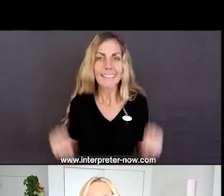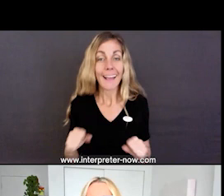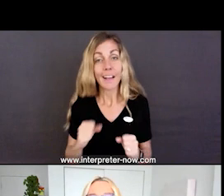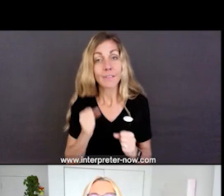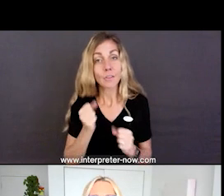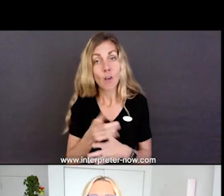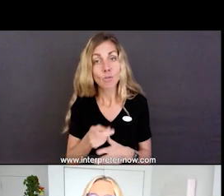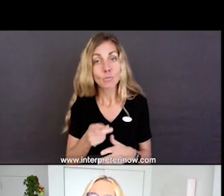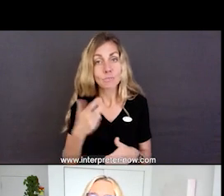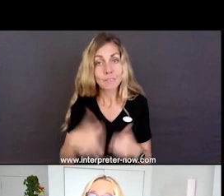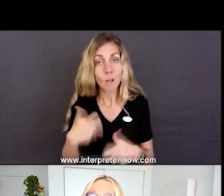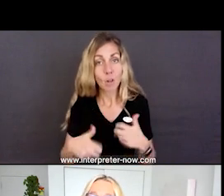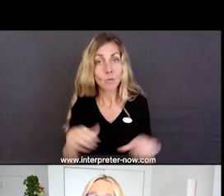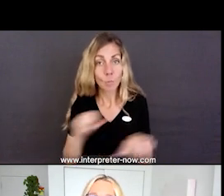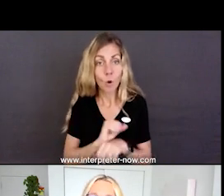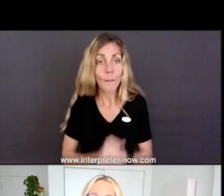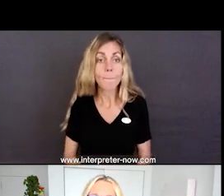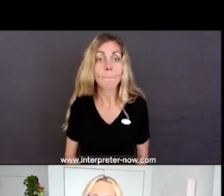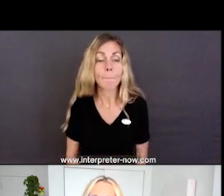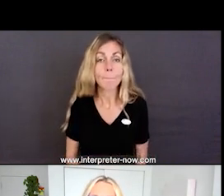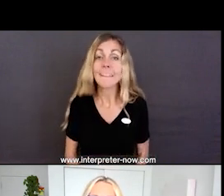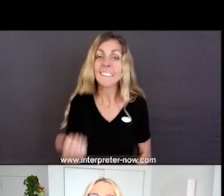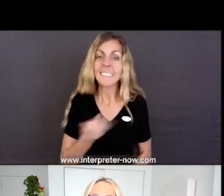And of course, it can make it difficult to do your work.